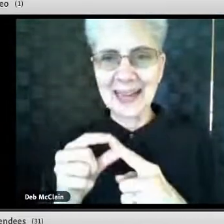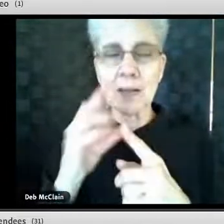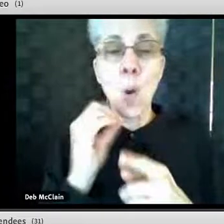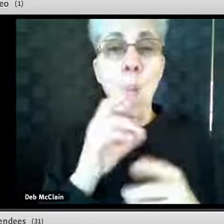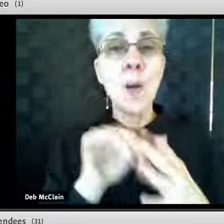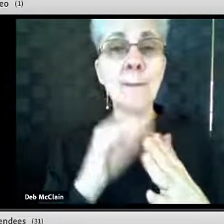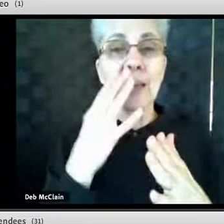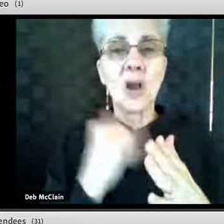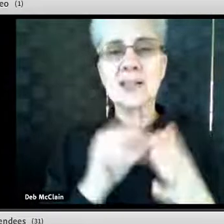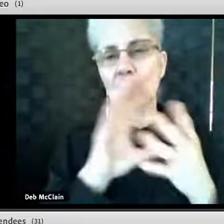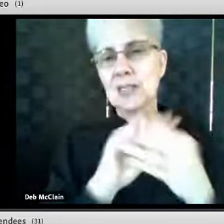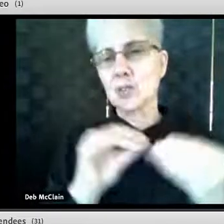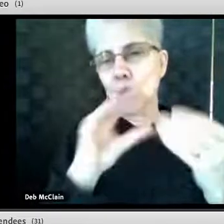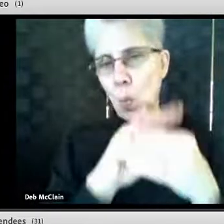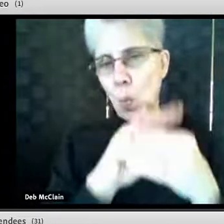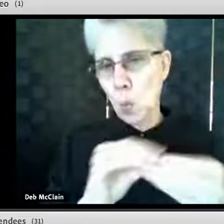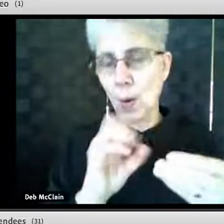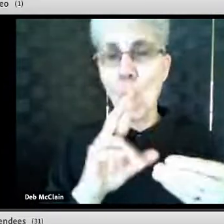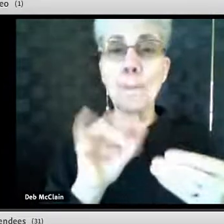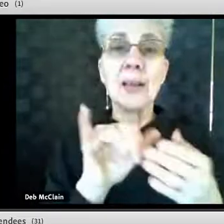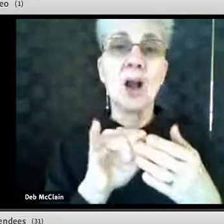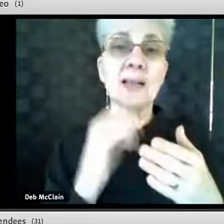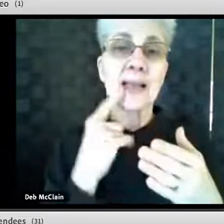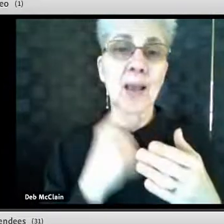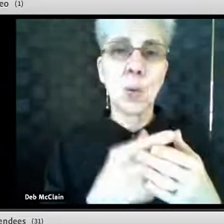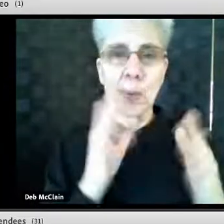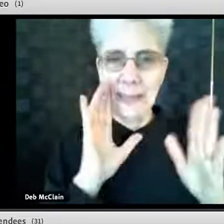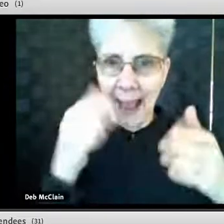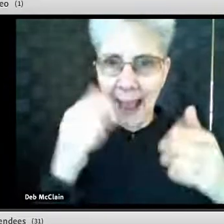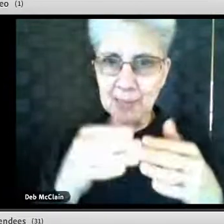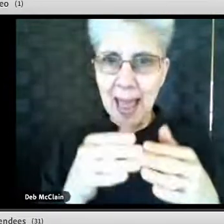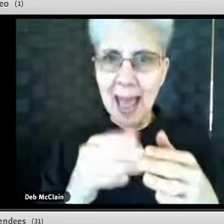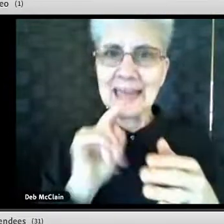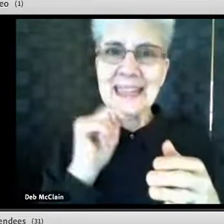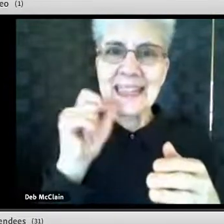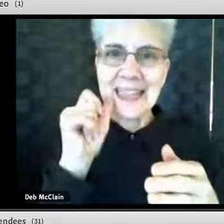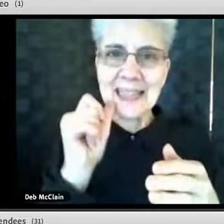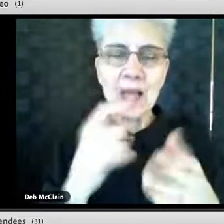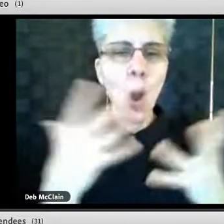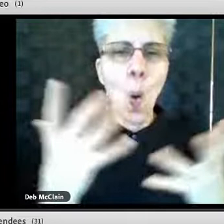Or is it because it was a story or because it was aimed at teens?